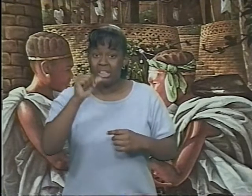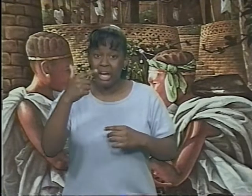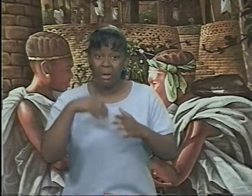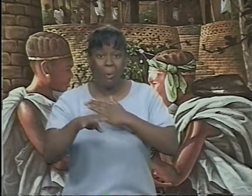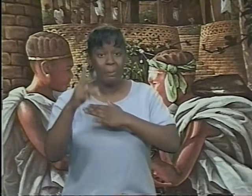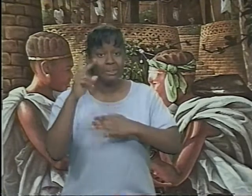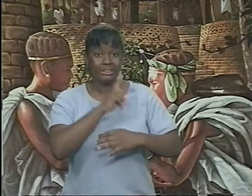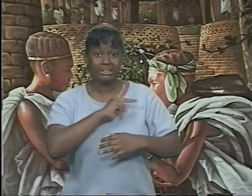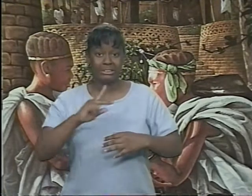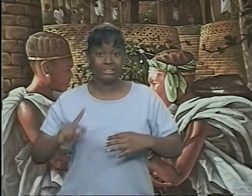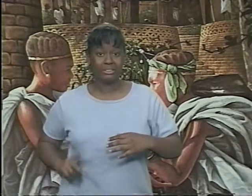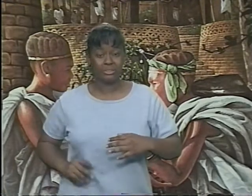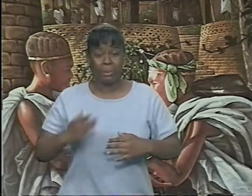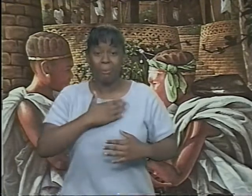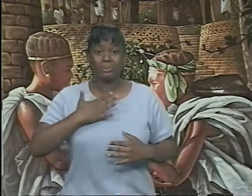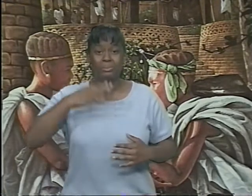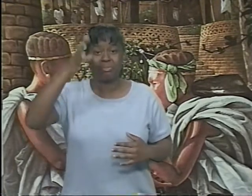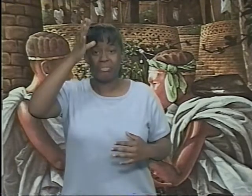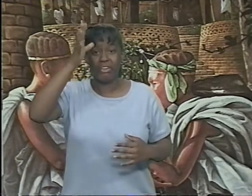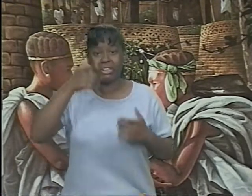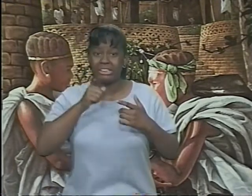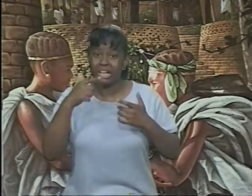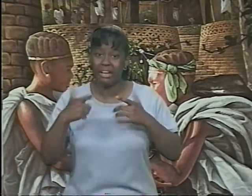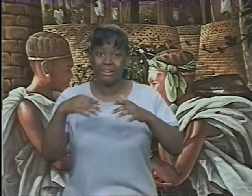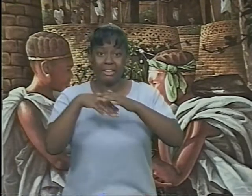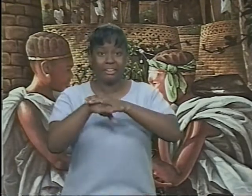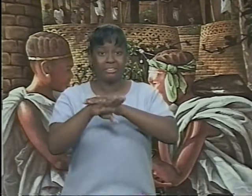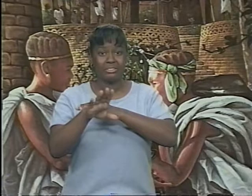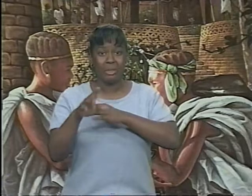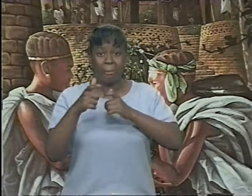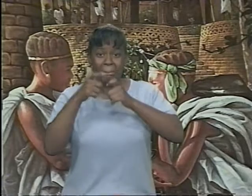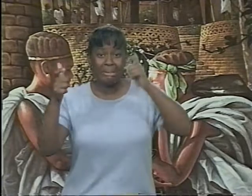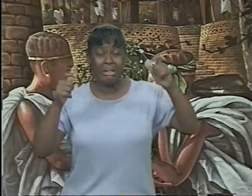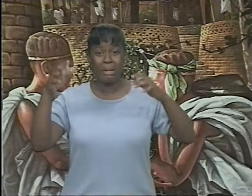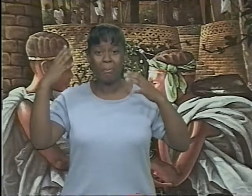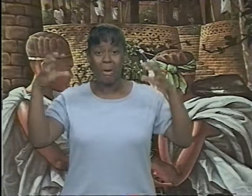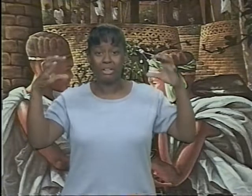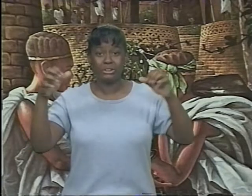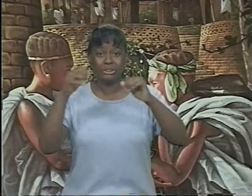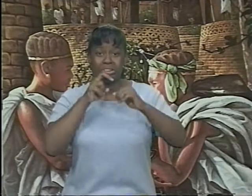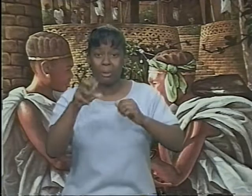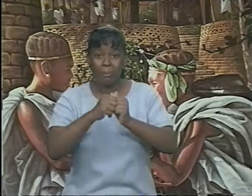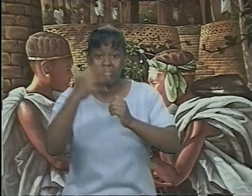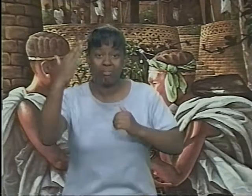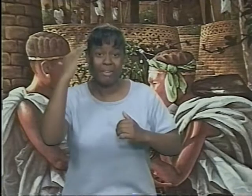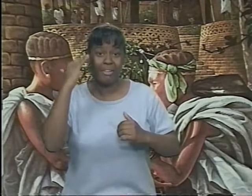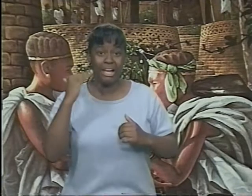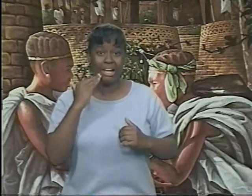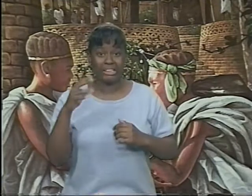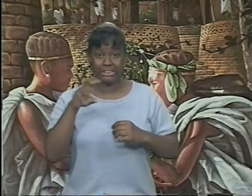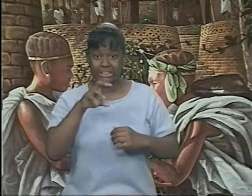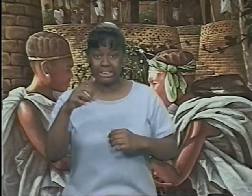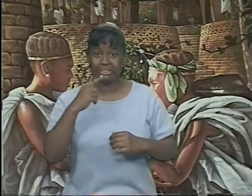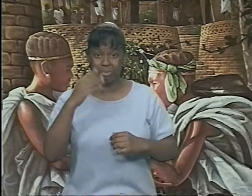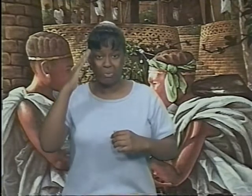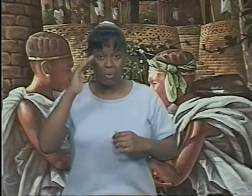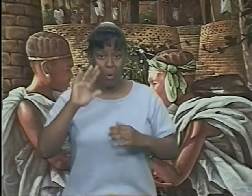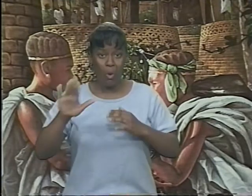at the center of the enclosure. When she saw Nyasha, she fell upon her, sobbing. "Do not go to the king, my sister.